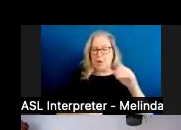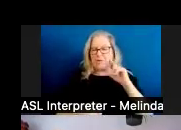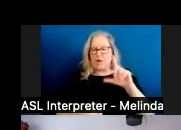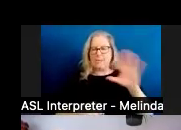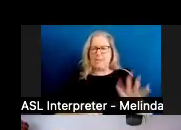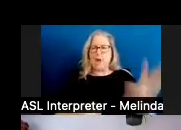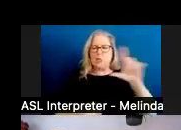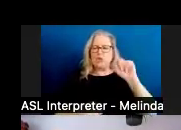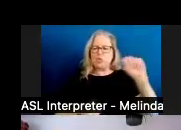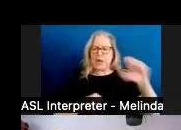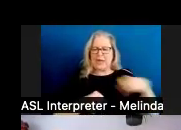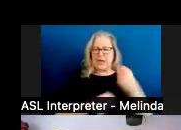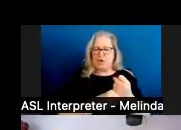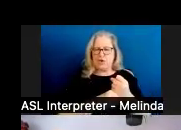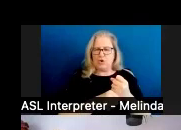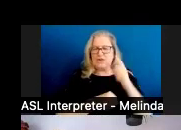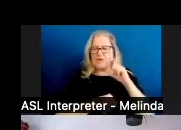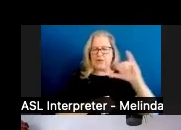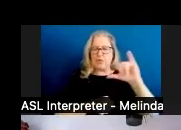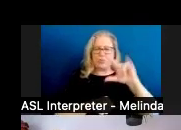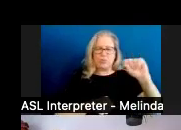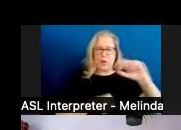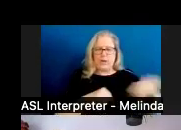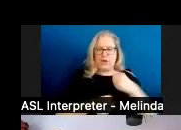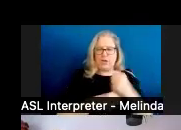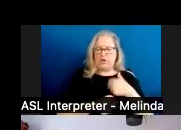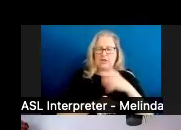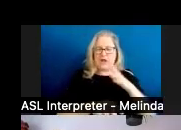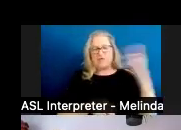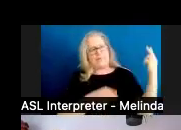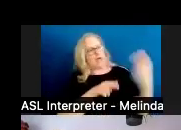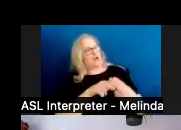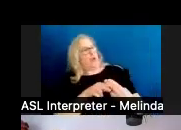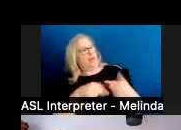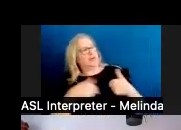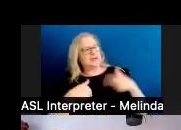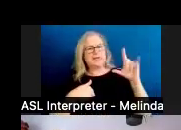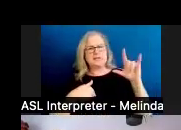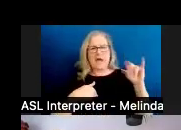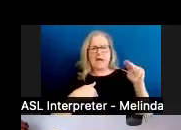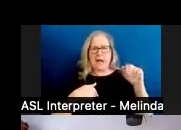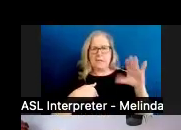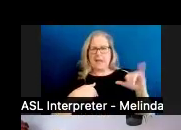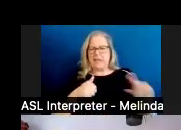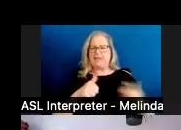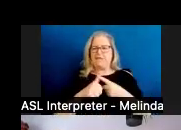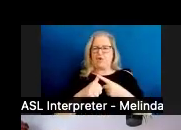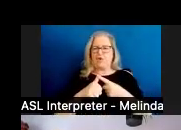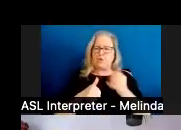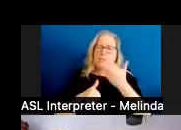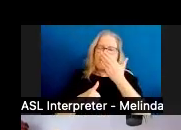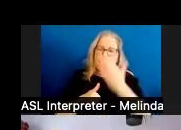and for those 20 1/2 years I have never been called dynamic. So that would be a first for me. So thank you, Elyse, for building that up.